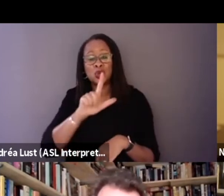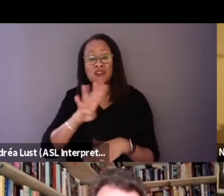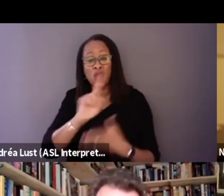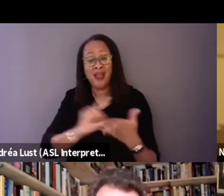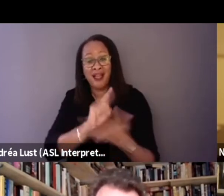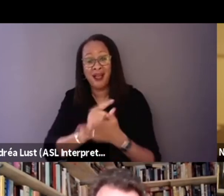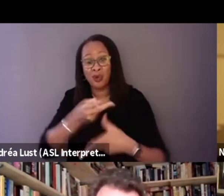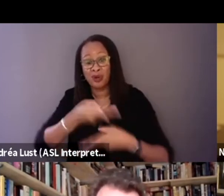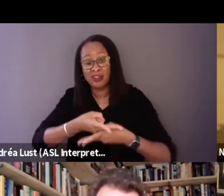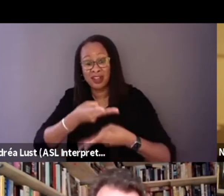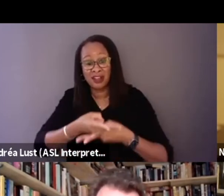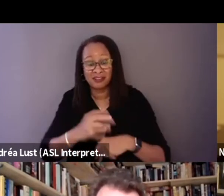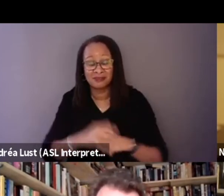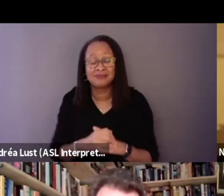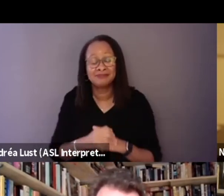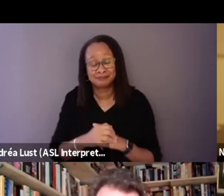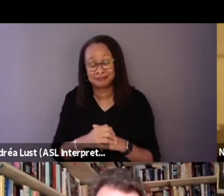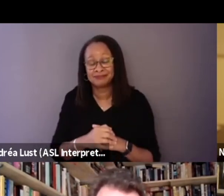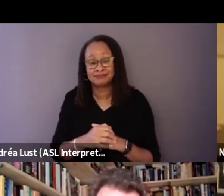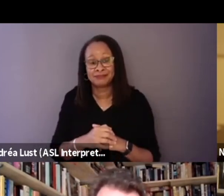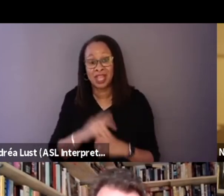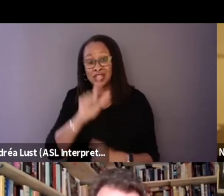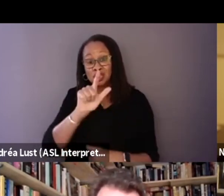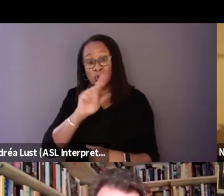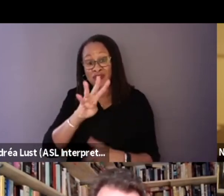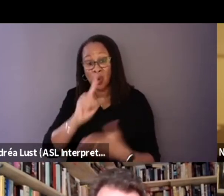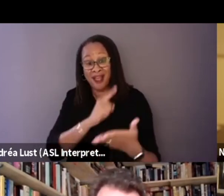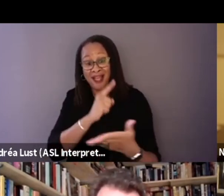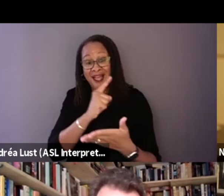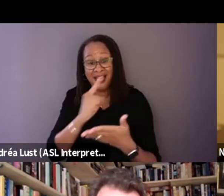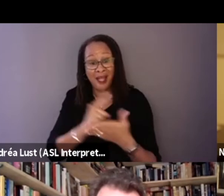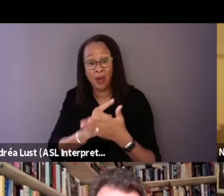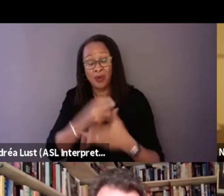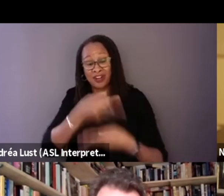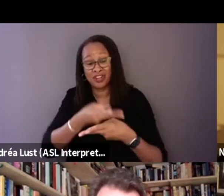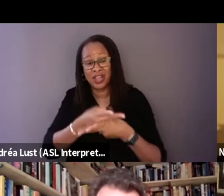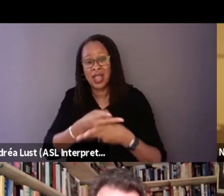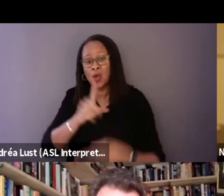24 hour care is at least $120,000 a year.